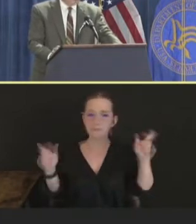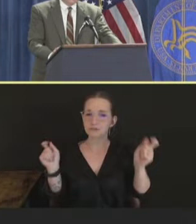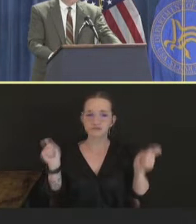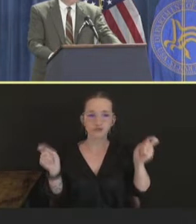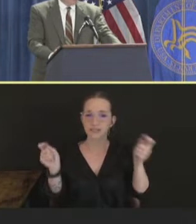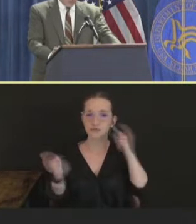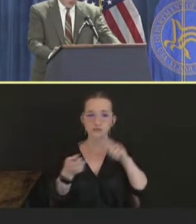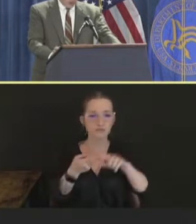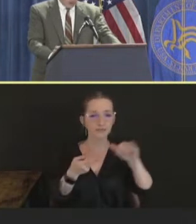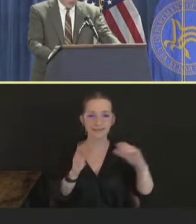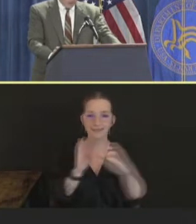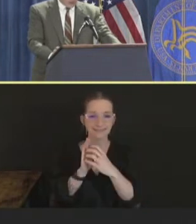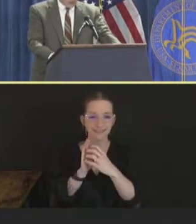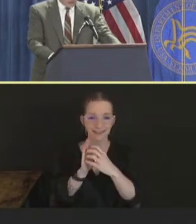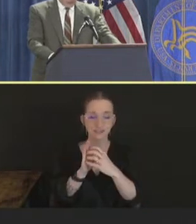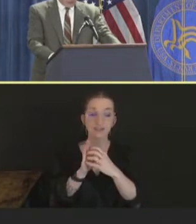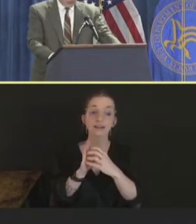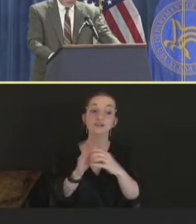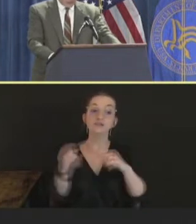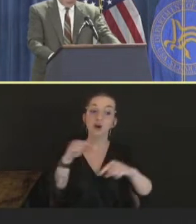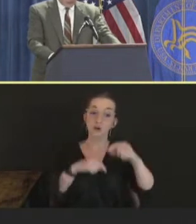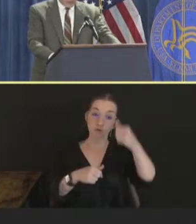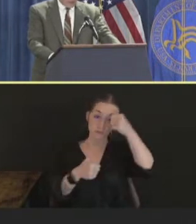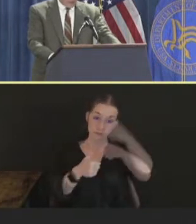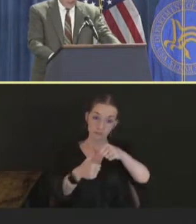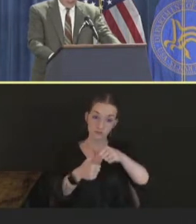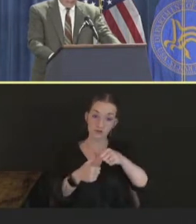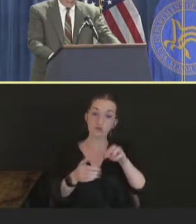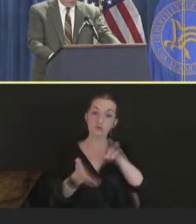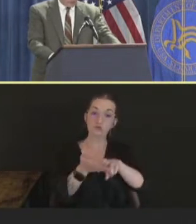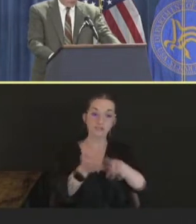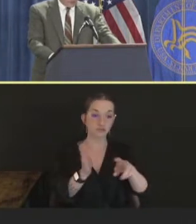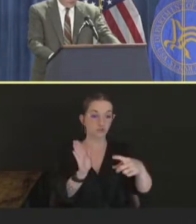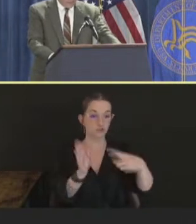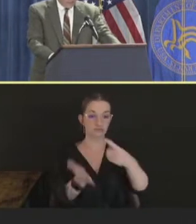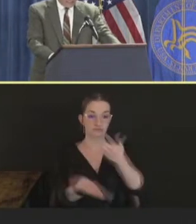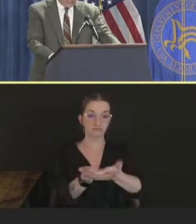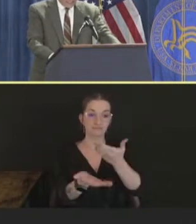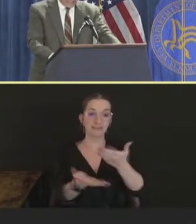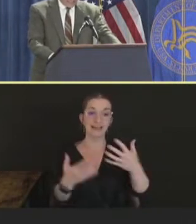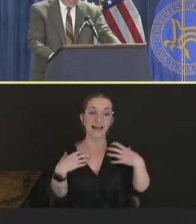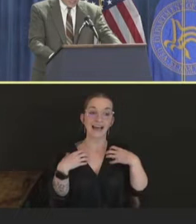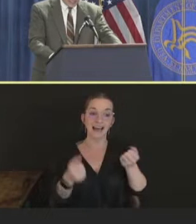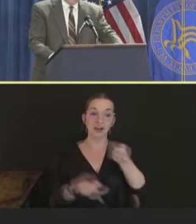Just to recall, research shows that health care providers are the main influencers of vaccine decisions.